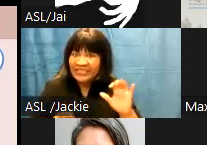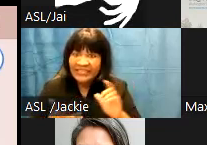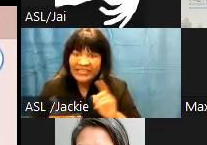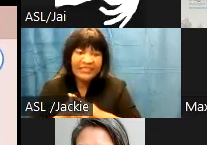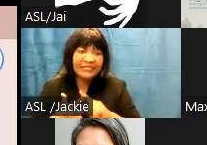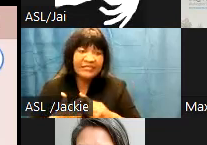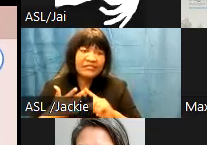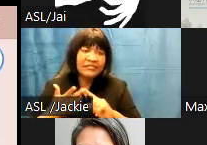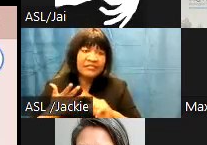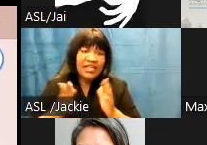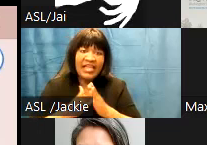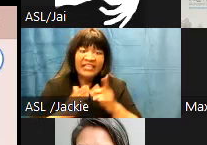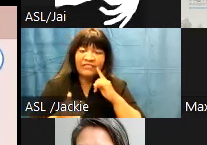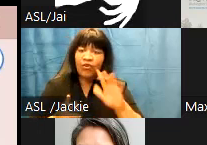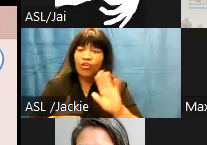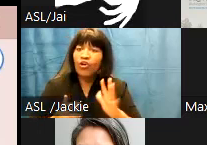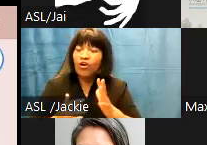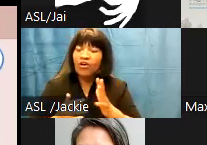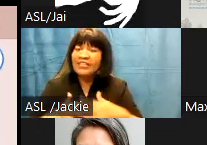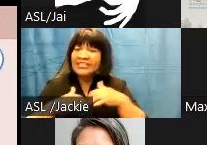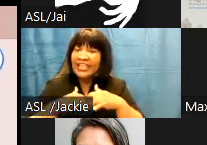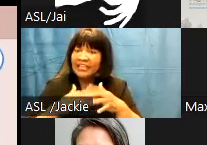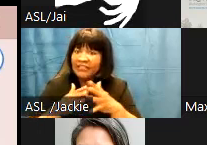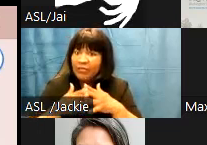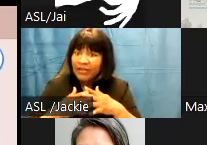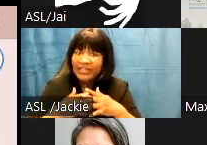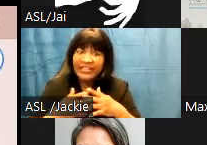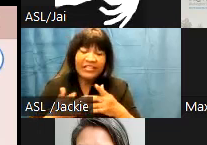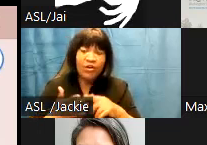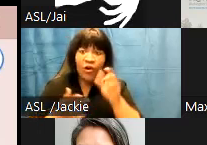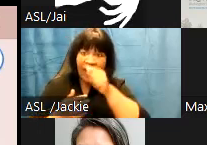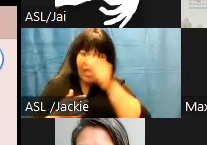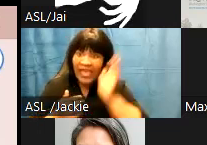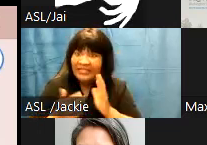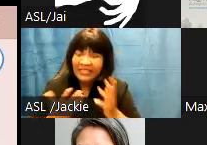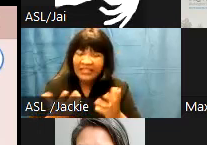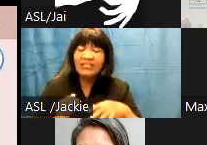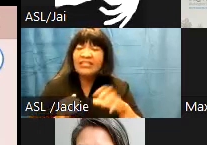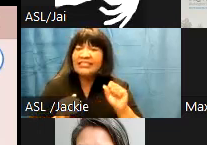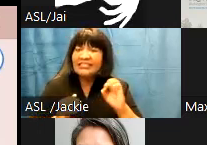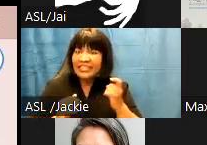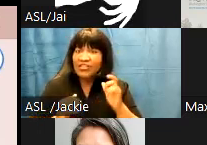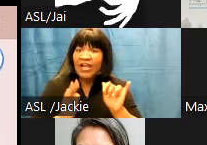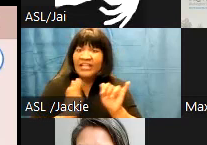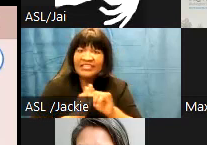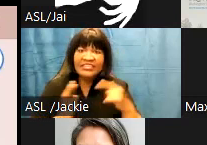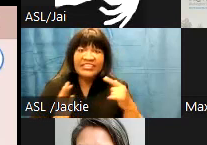Their Native American Indian or Alaska Native, sexual identity, gender identity, disability,